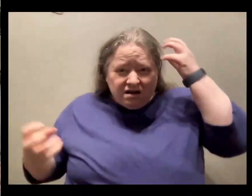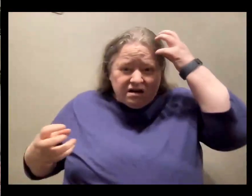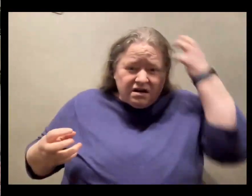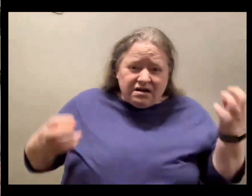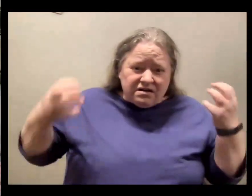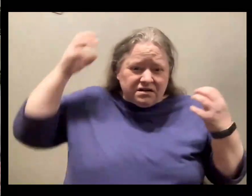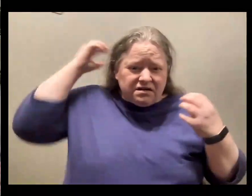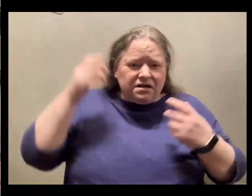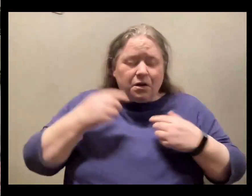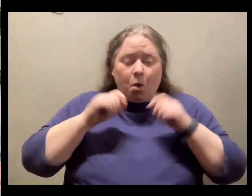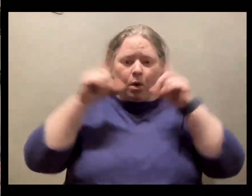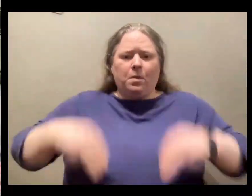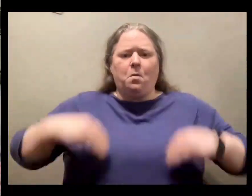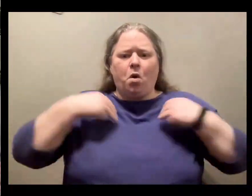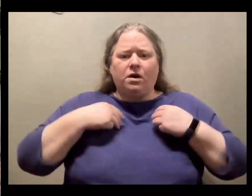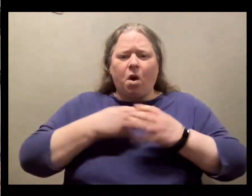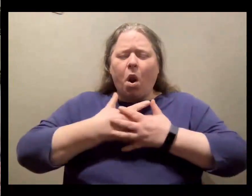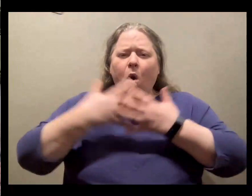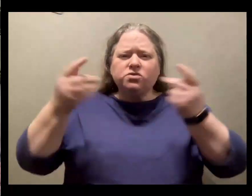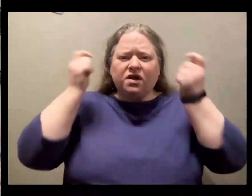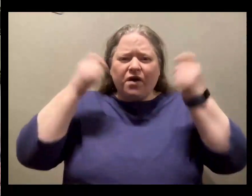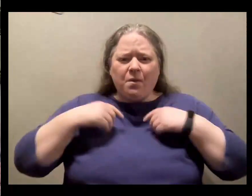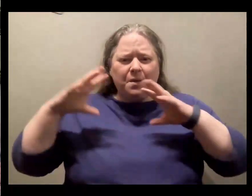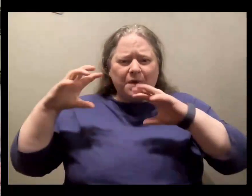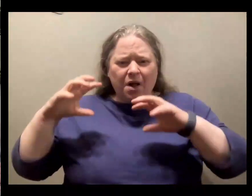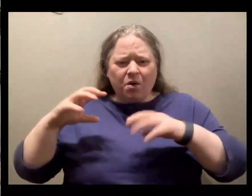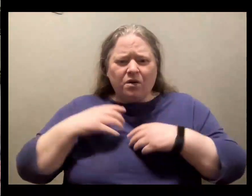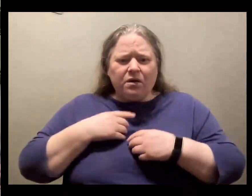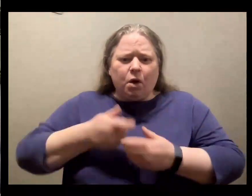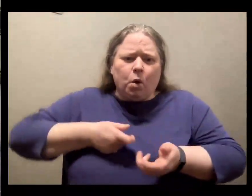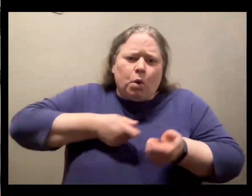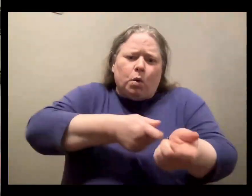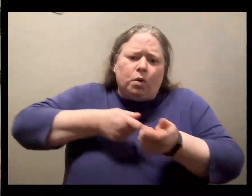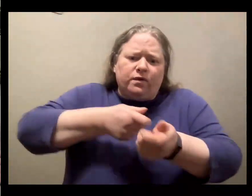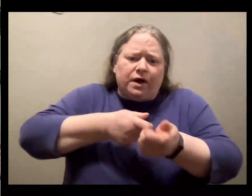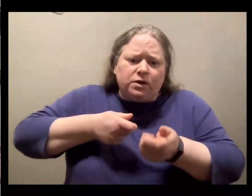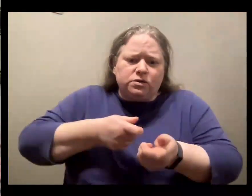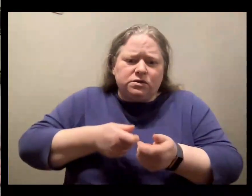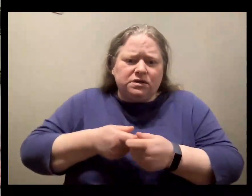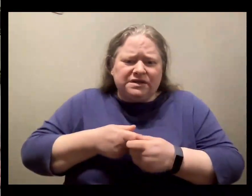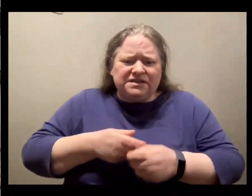I’d wake up in the morning and there was loads of hair on my pillow ... getting the hoover out...